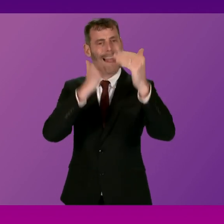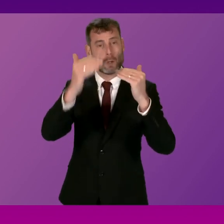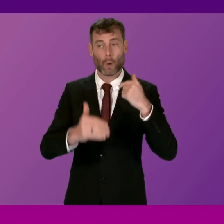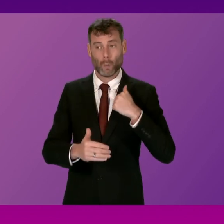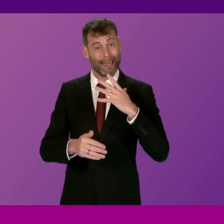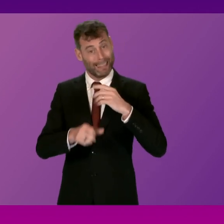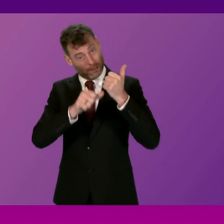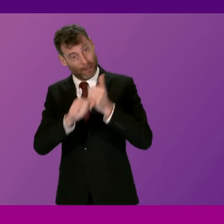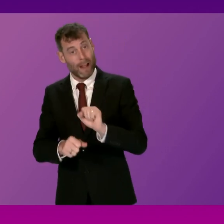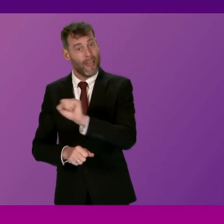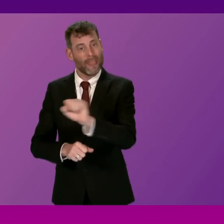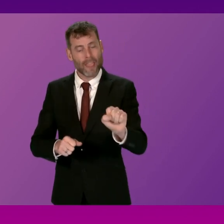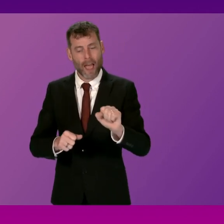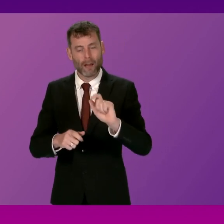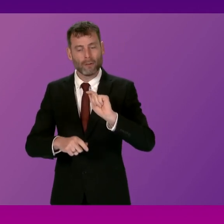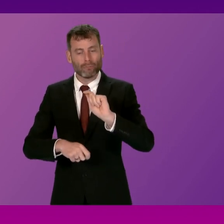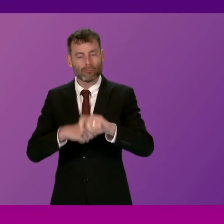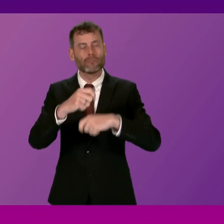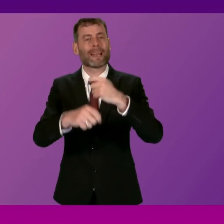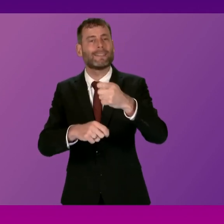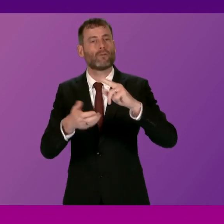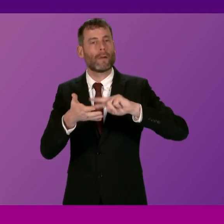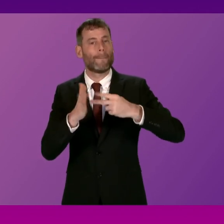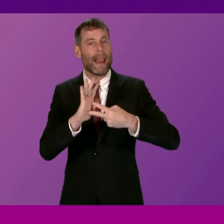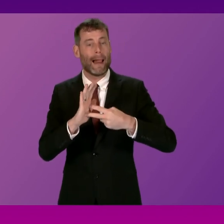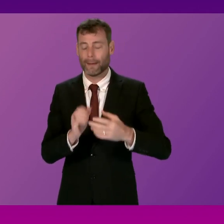then and reiterate now that I will not let the issue be forgotten.